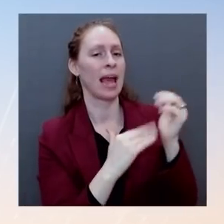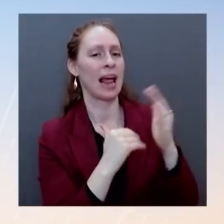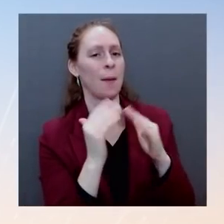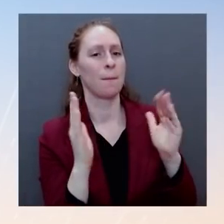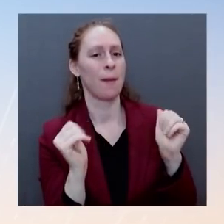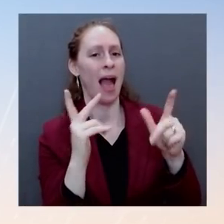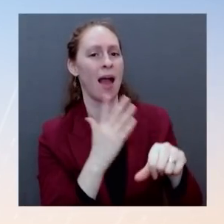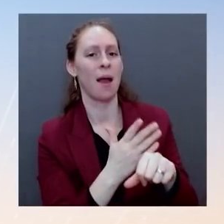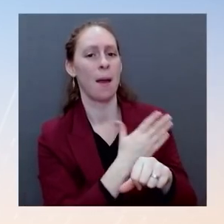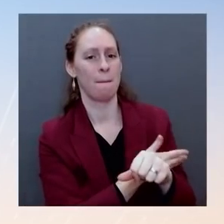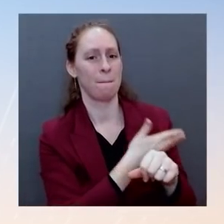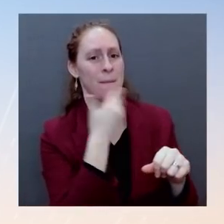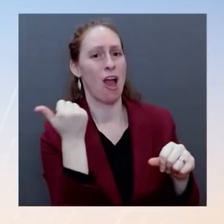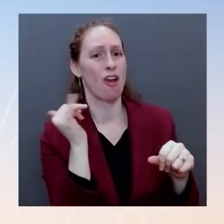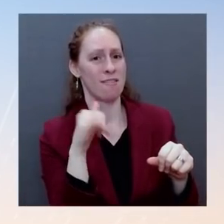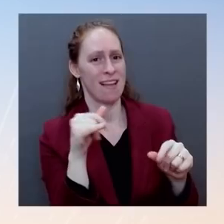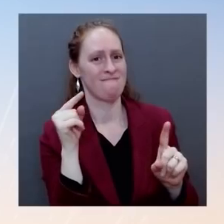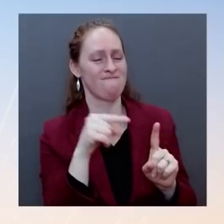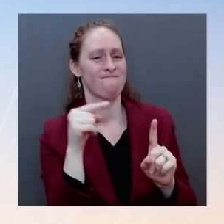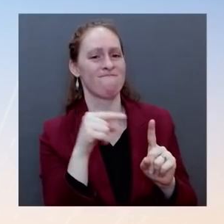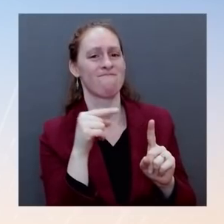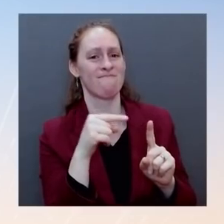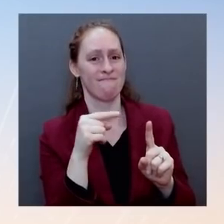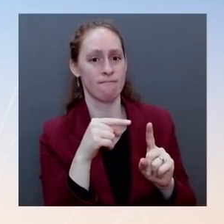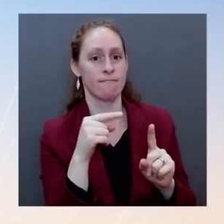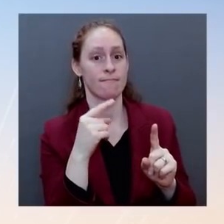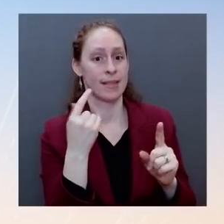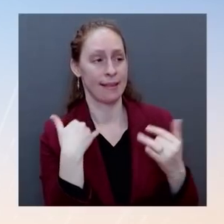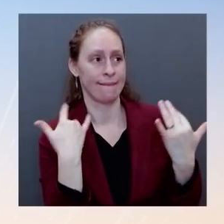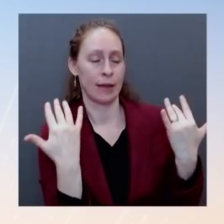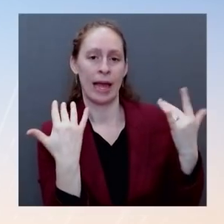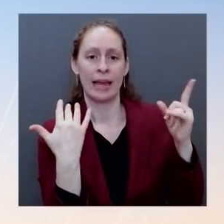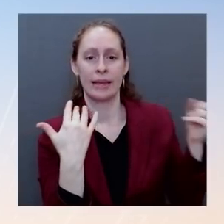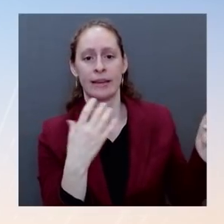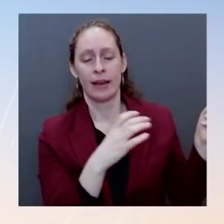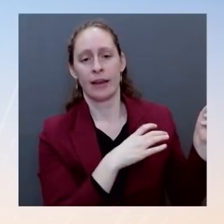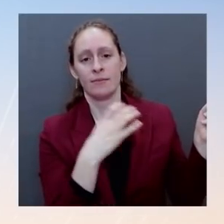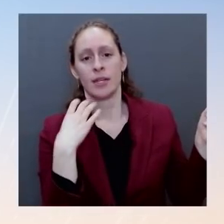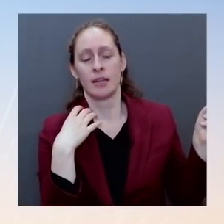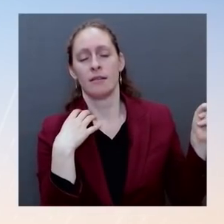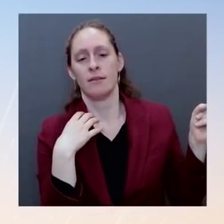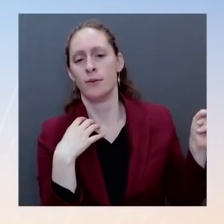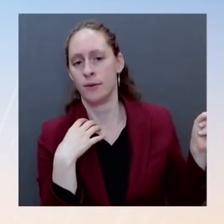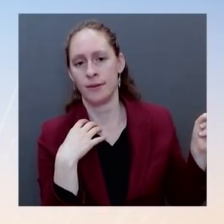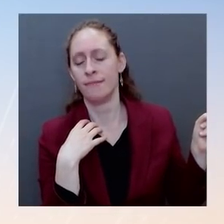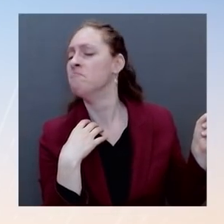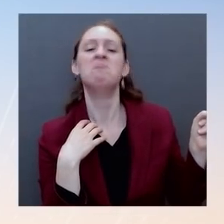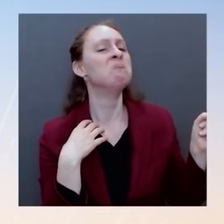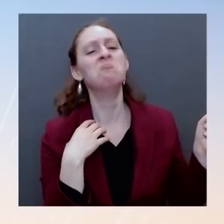That is why he has taken steps to tackle super-pollutants, phasing down HFCs, rallied the world on methane in